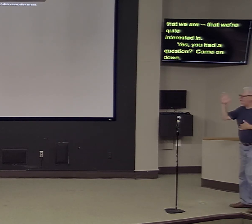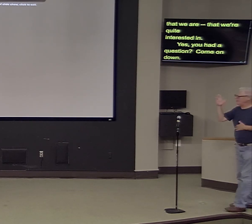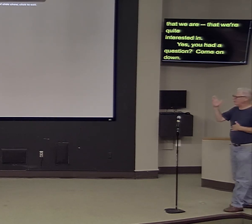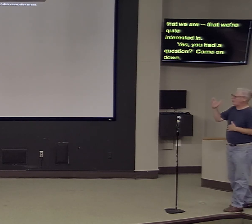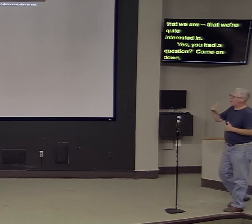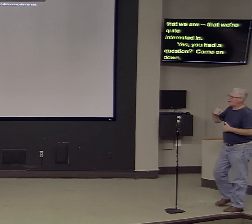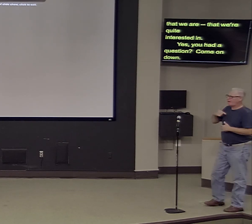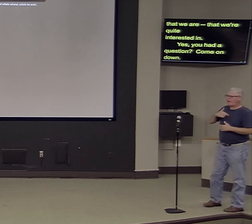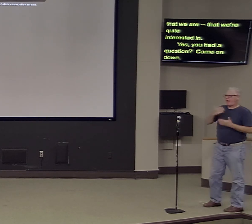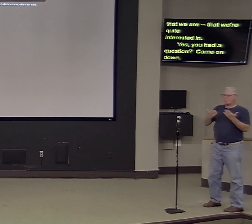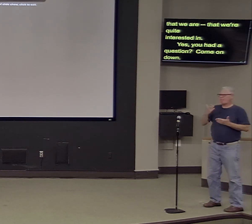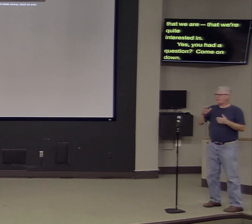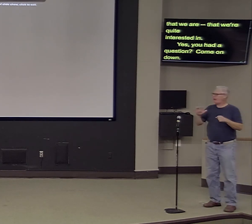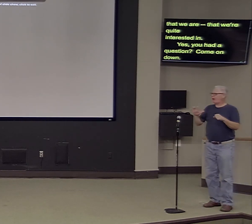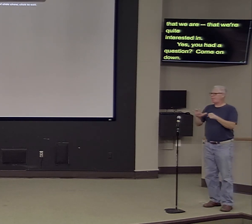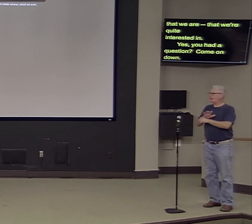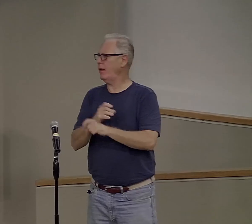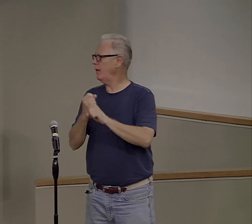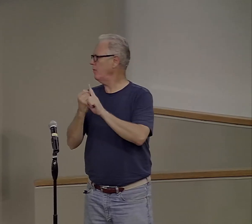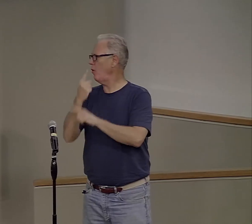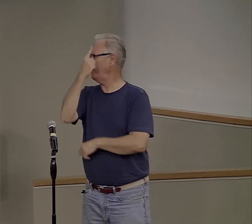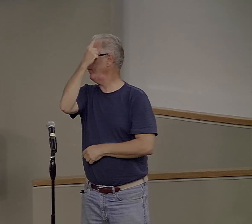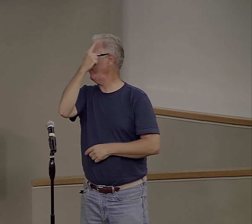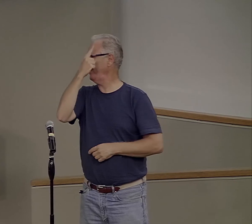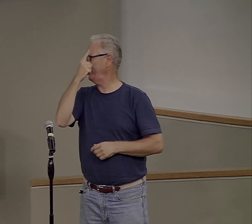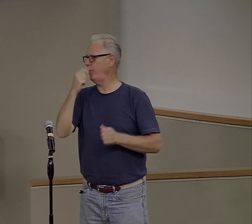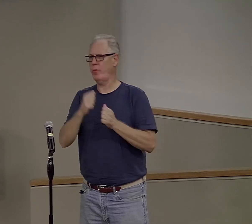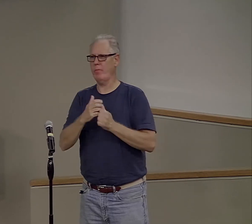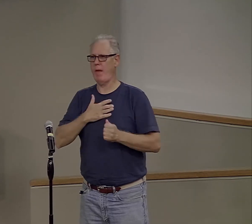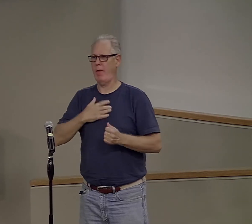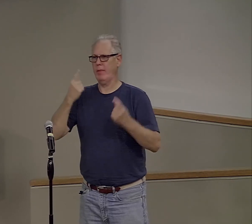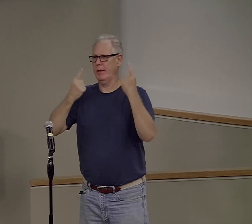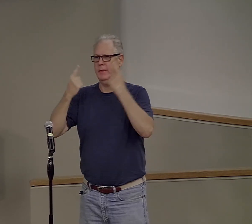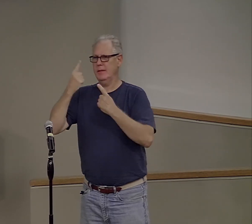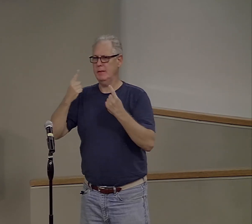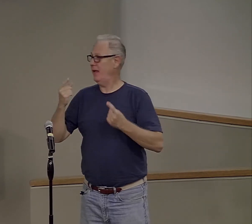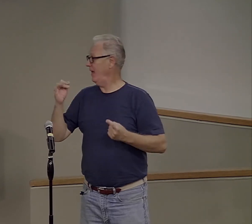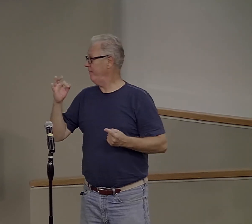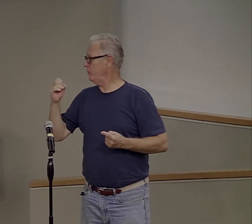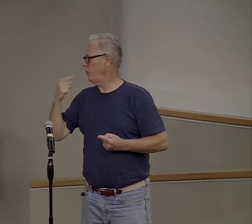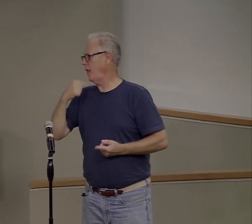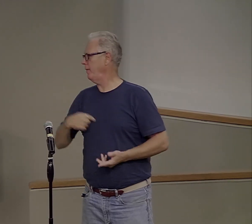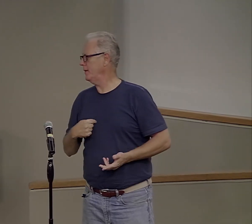Thank you for your talk. I might be completely off base with my thinking here.